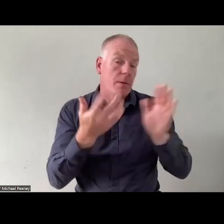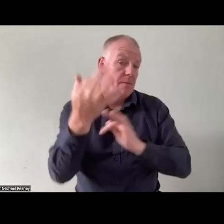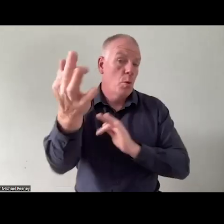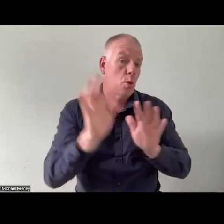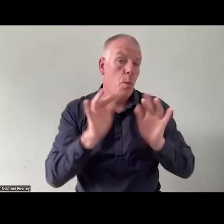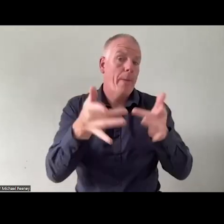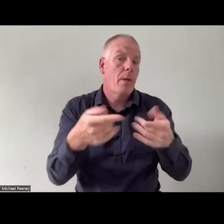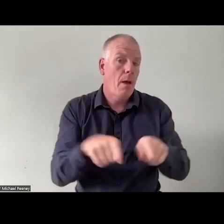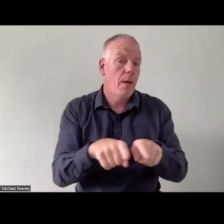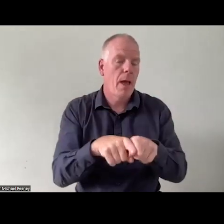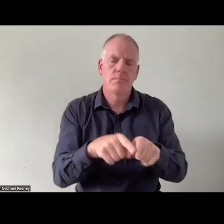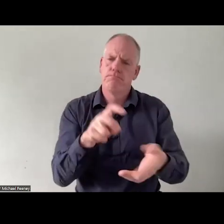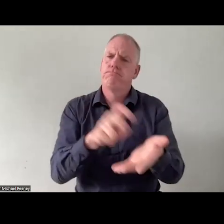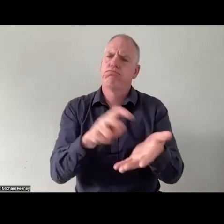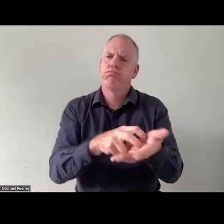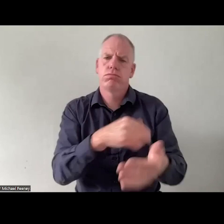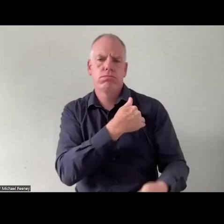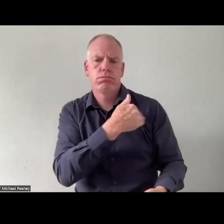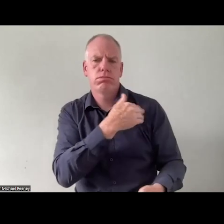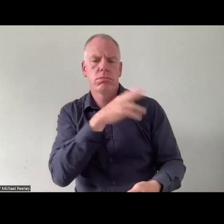we'd be delighted to receive feedback from you.